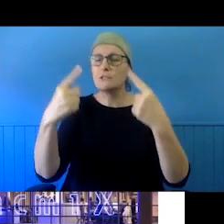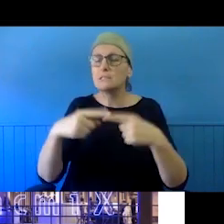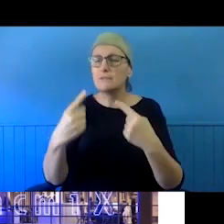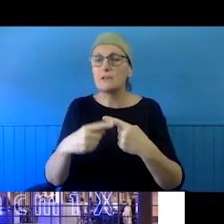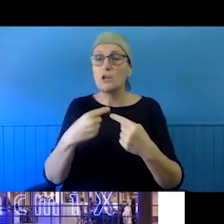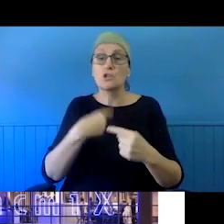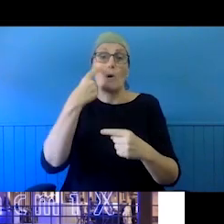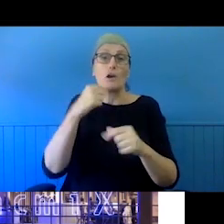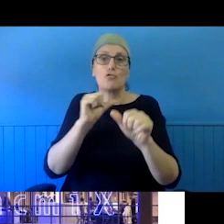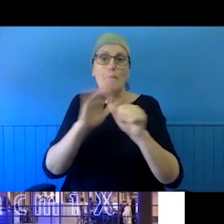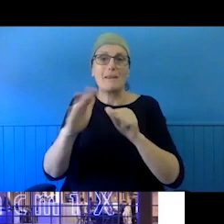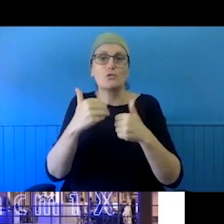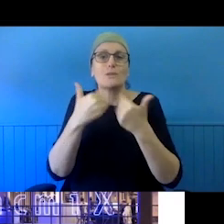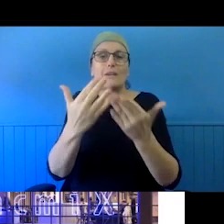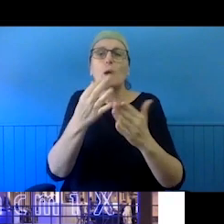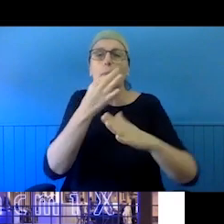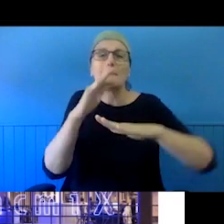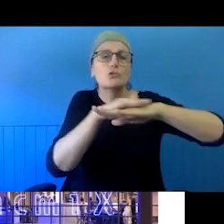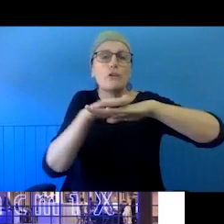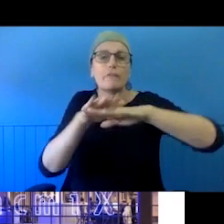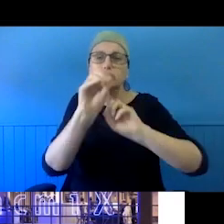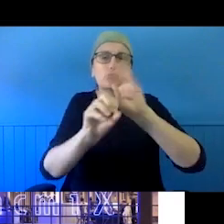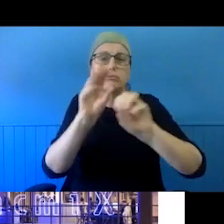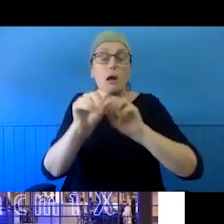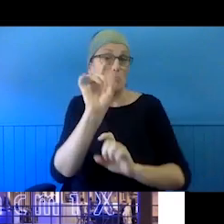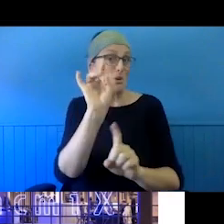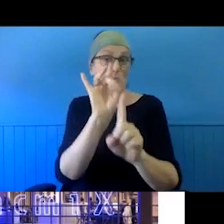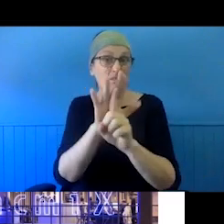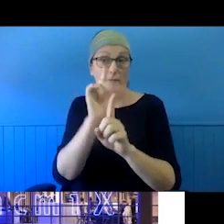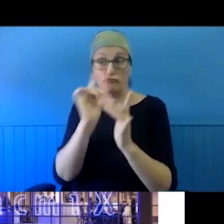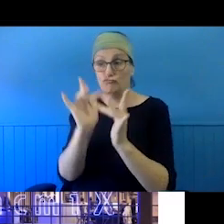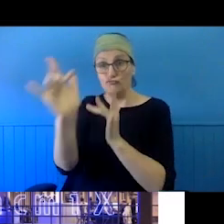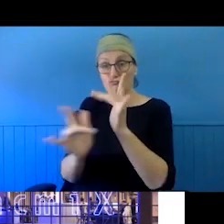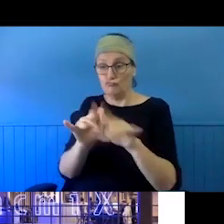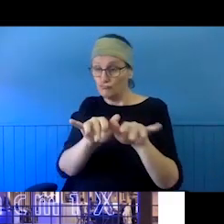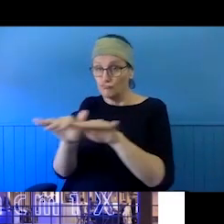a whistlestop tour, but you can browse that at your leisure at the